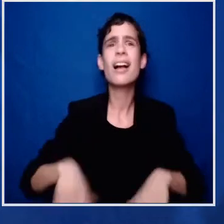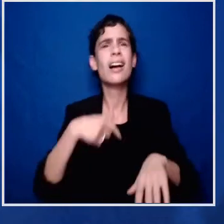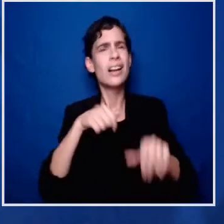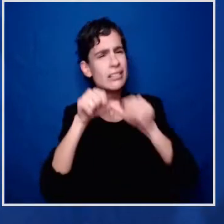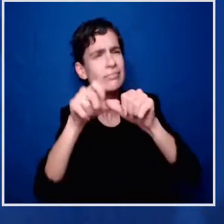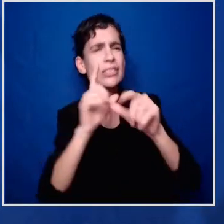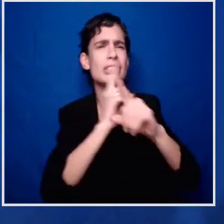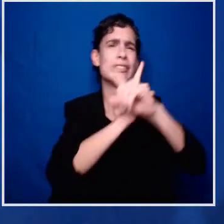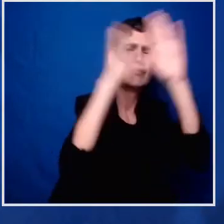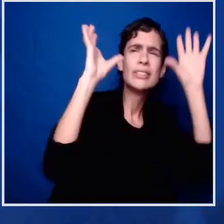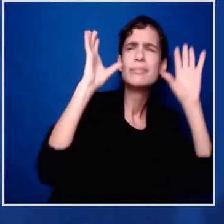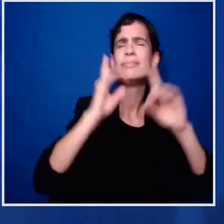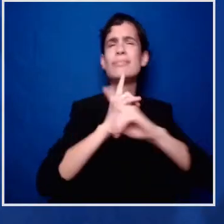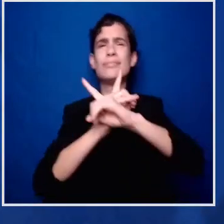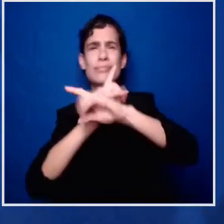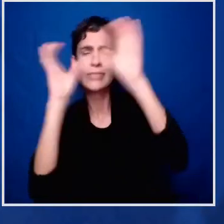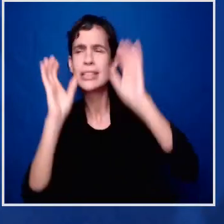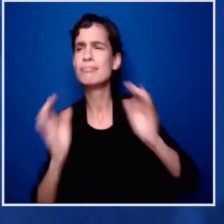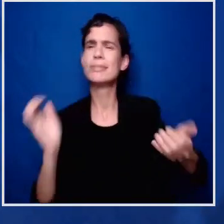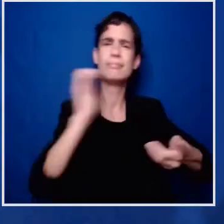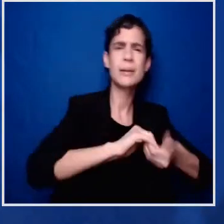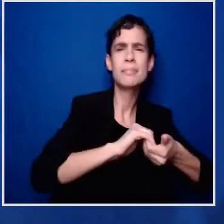AND PERSISTENCE, ALONGSIDE